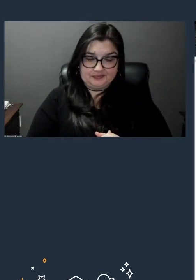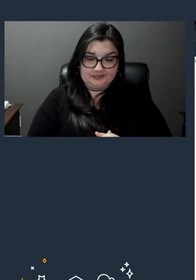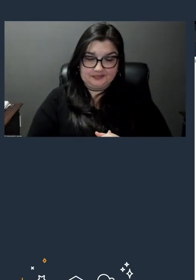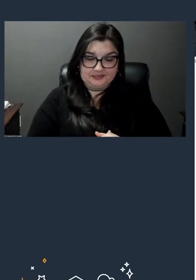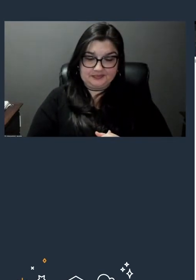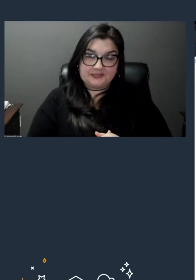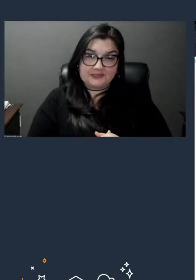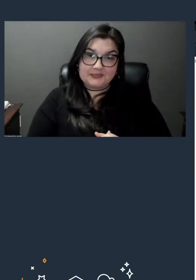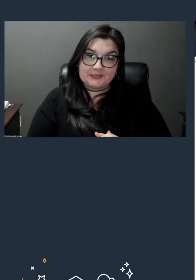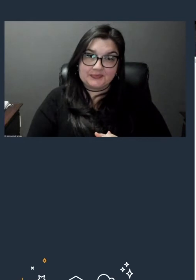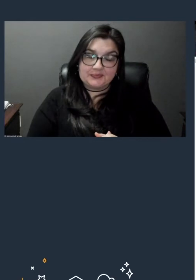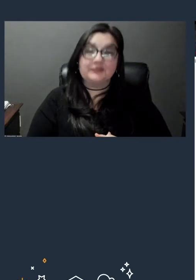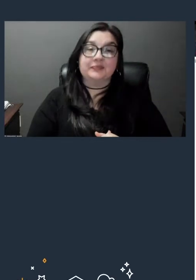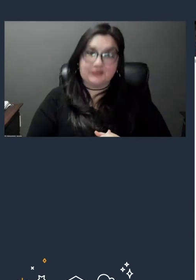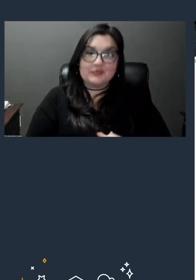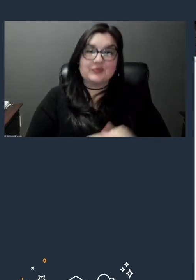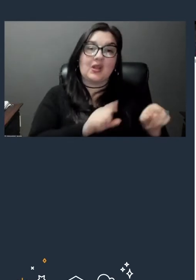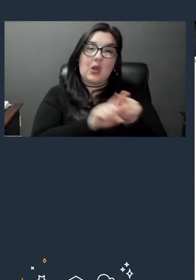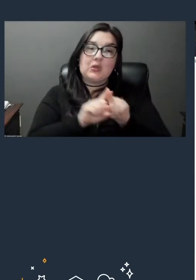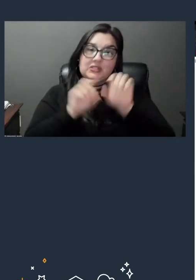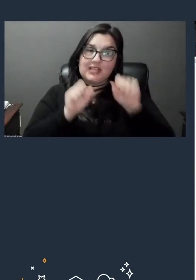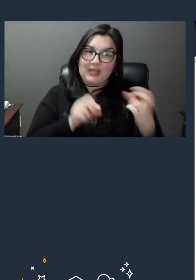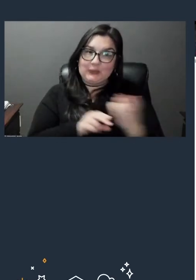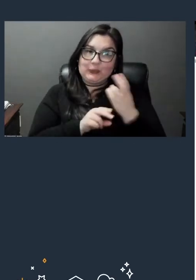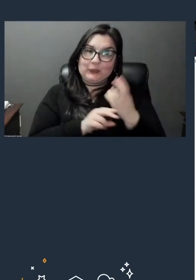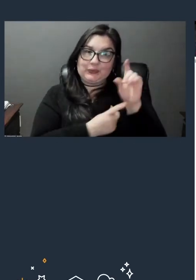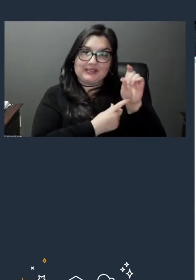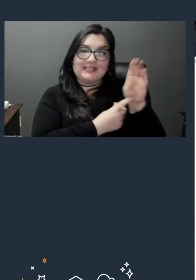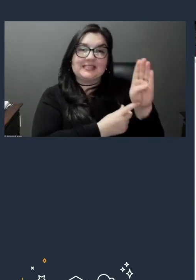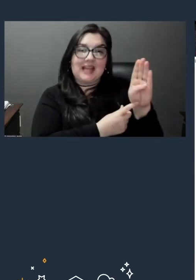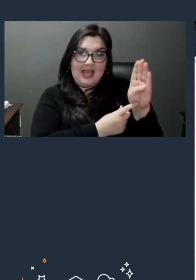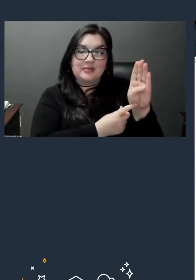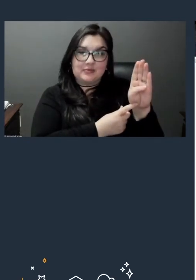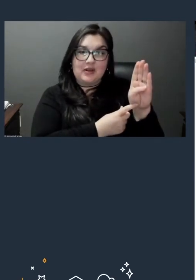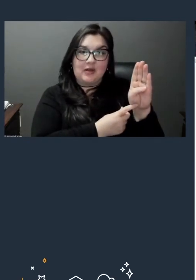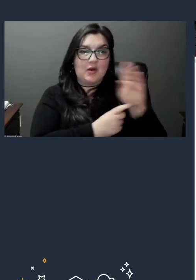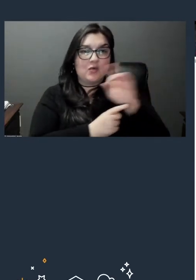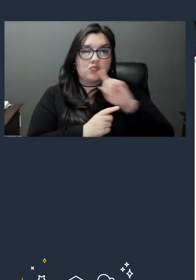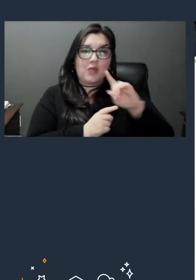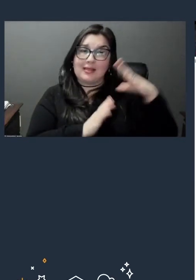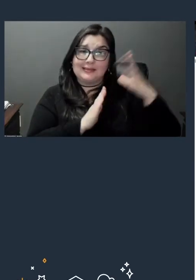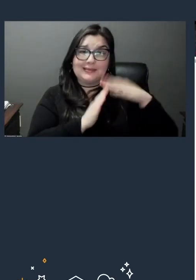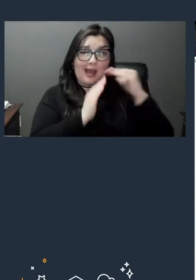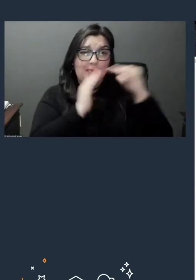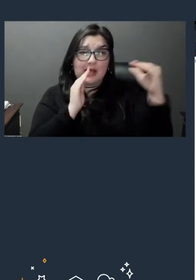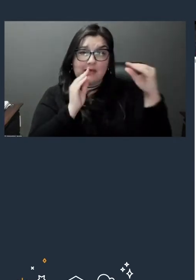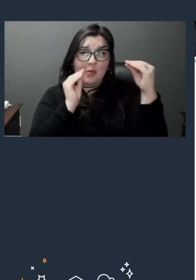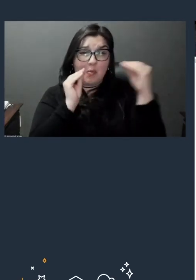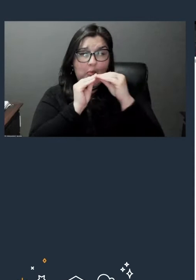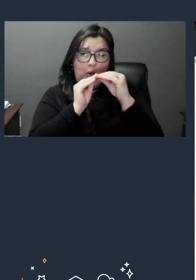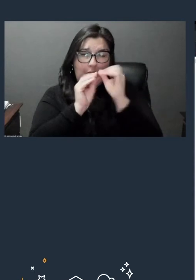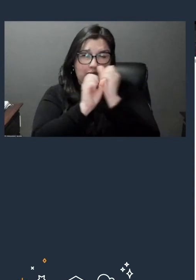We can also use the dashboard to drill down from top level summary to more detailed levels by toggling through these tabs.